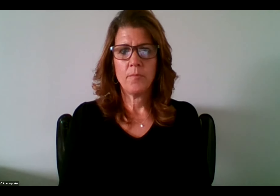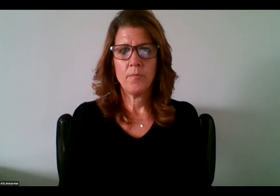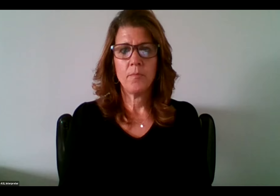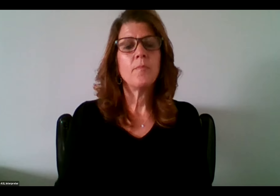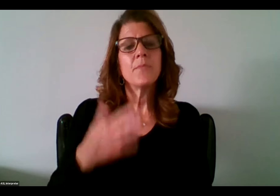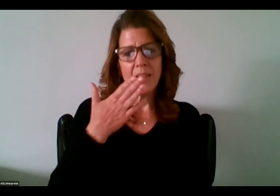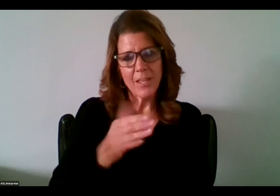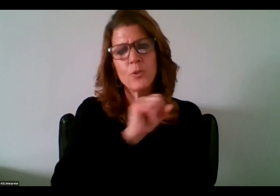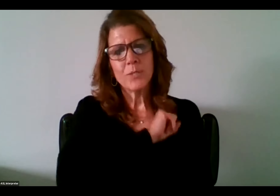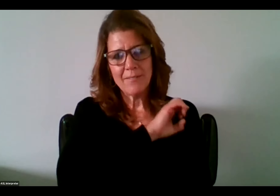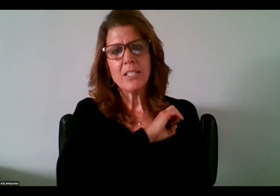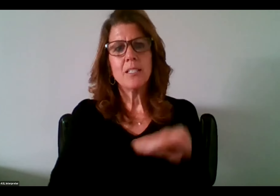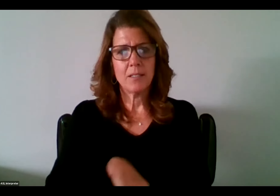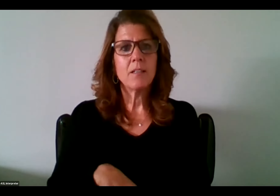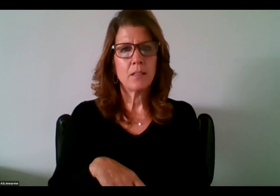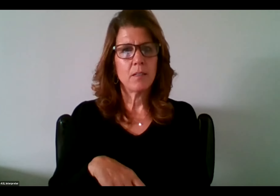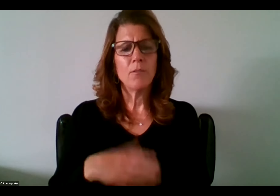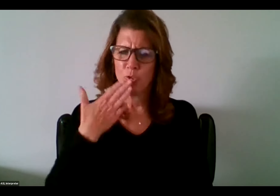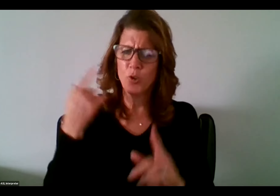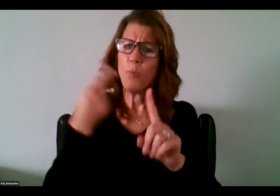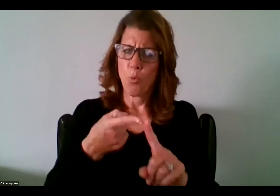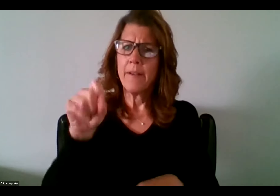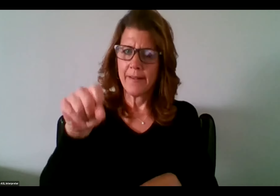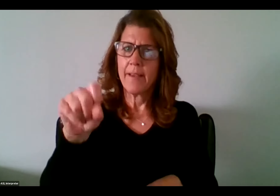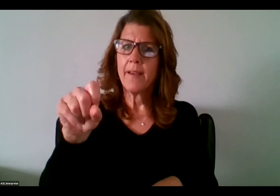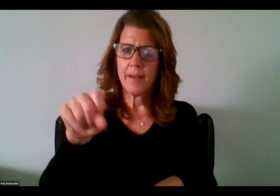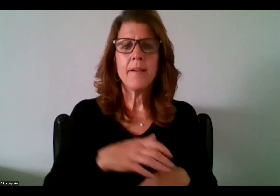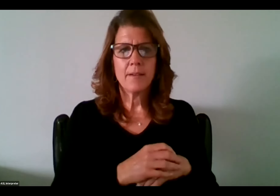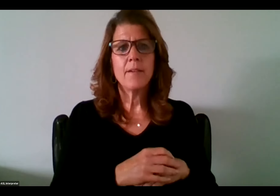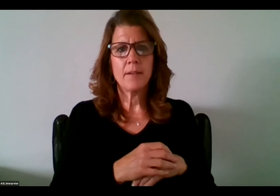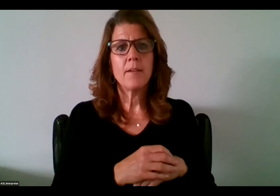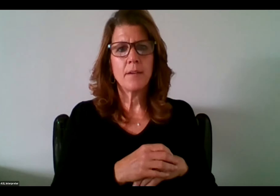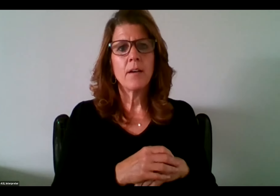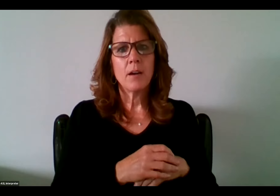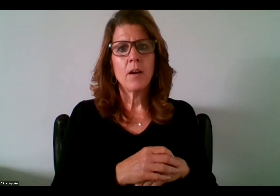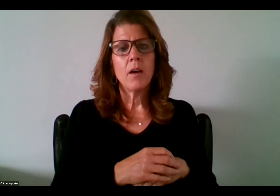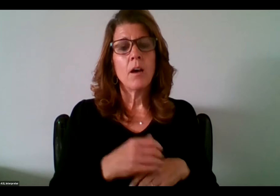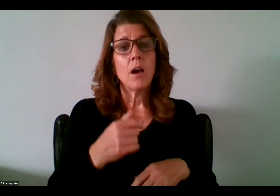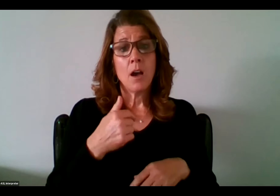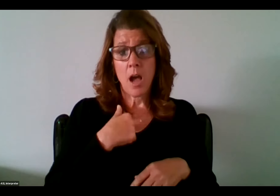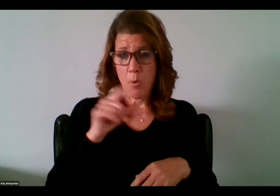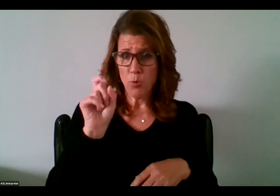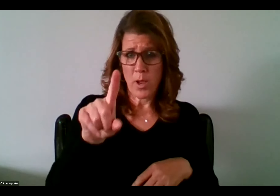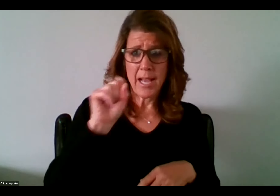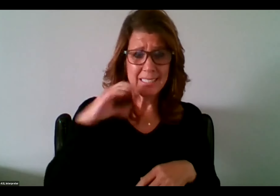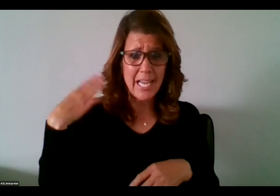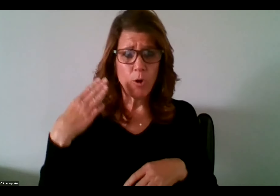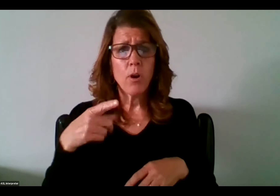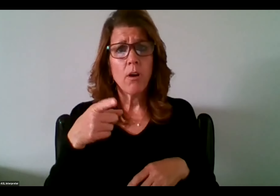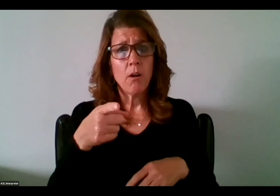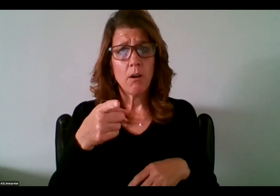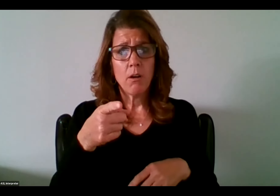Thank you Stephen. That a good point. I would like to ask Sarah Brenna any word from